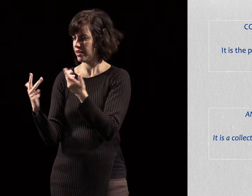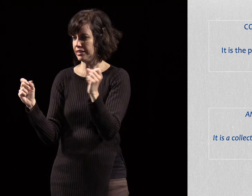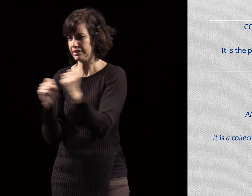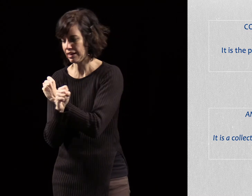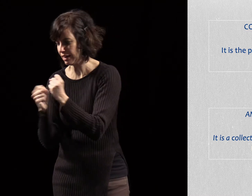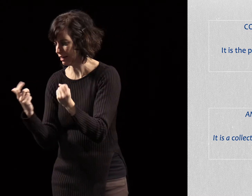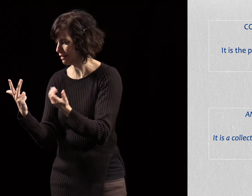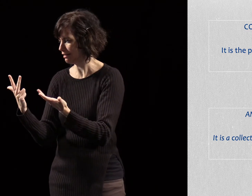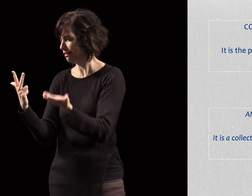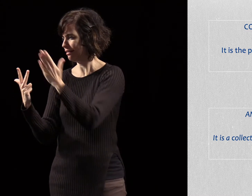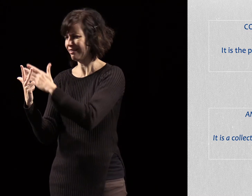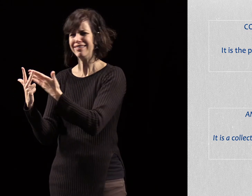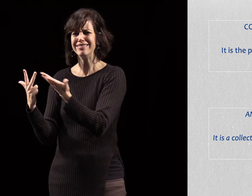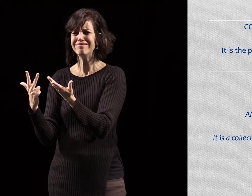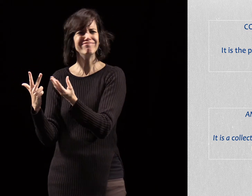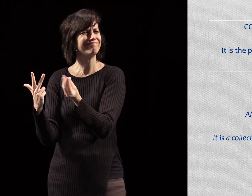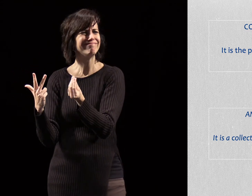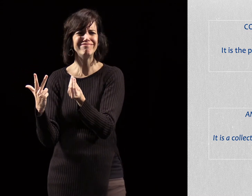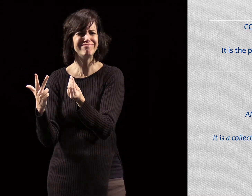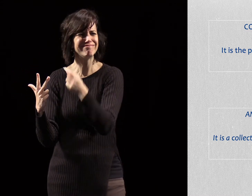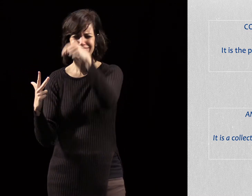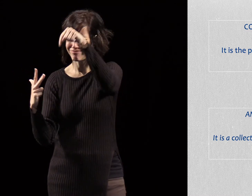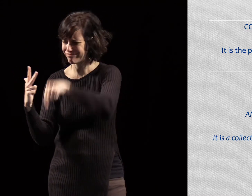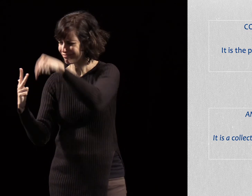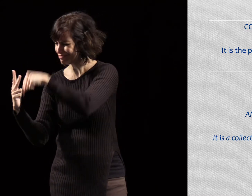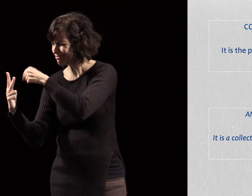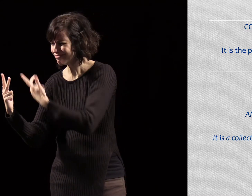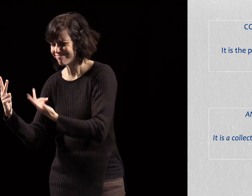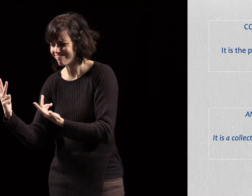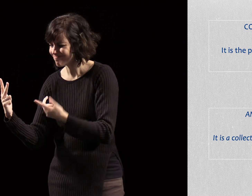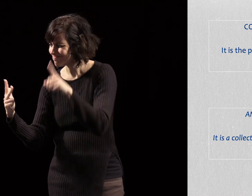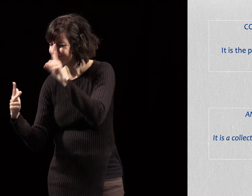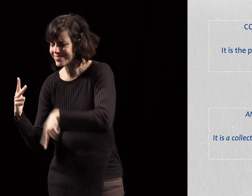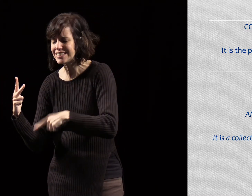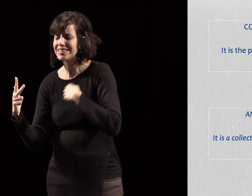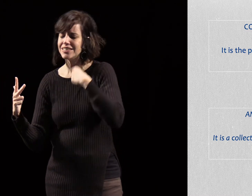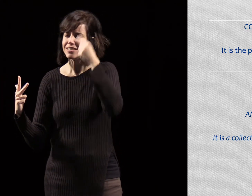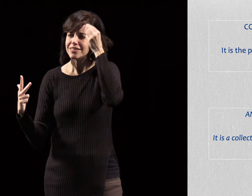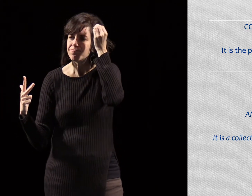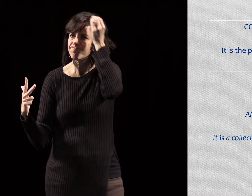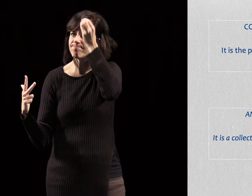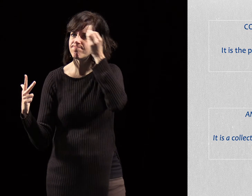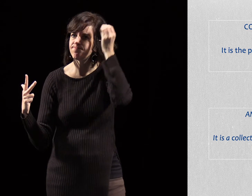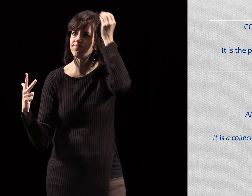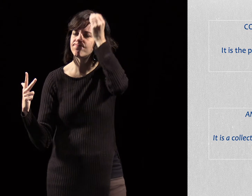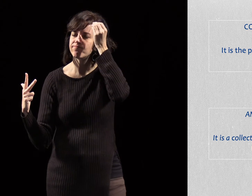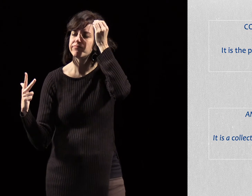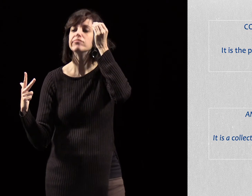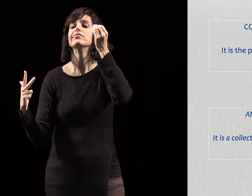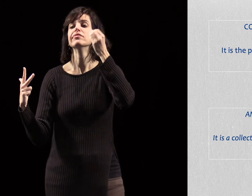So again, love, war. How do I do this?